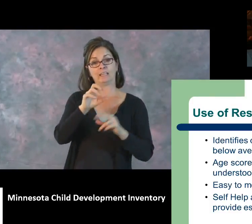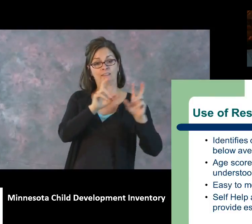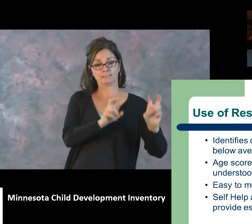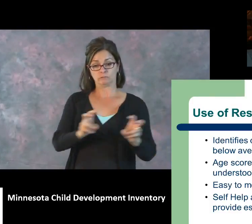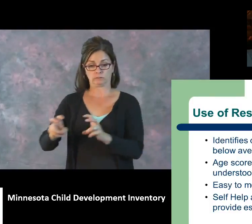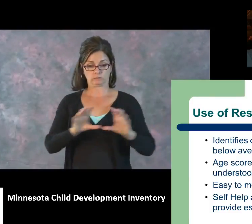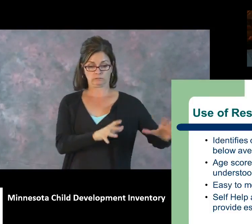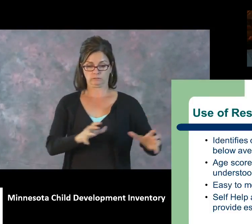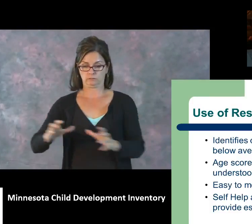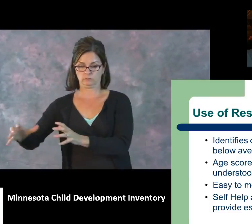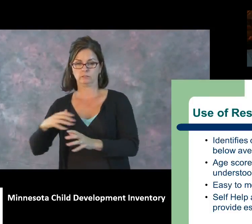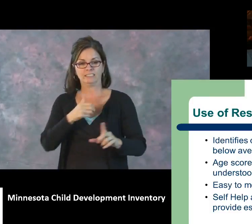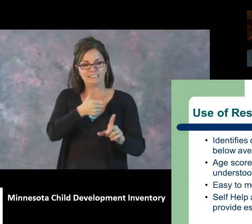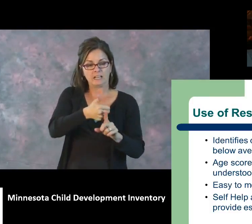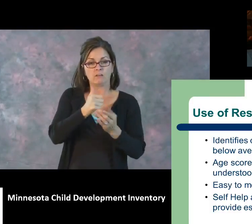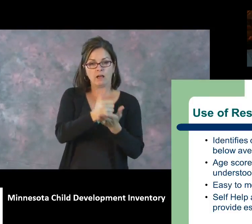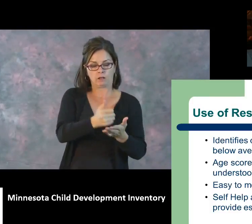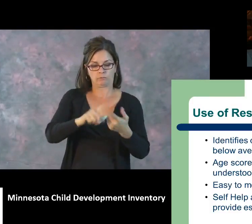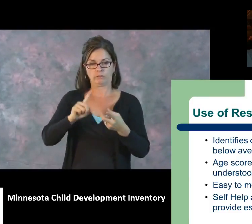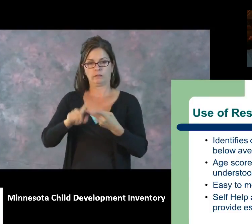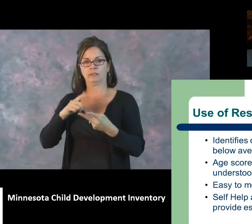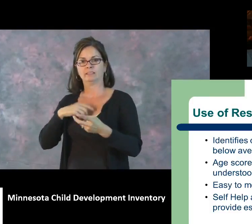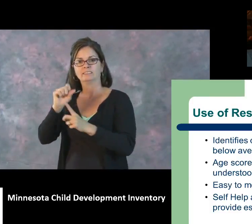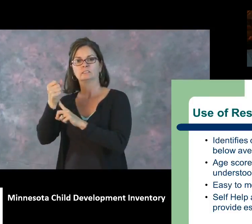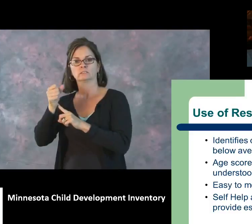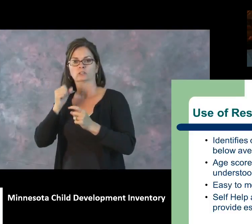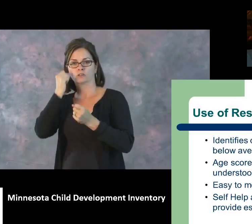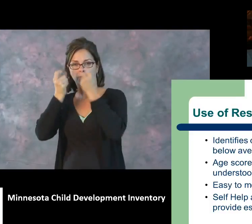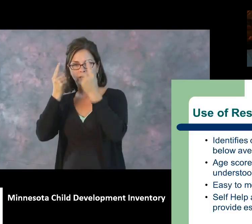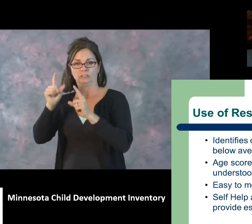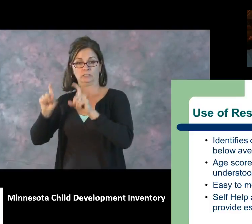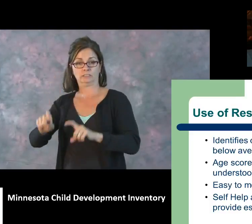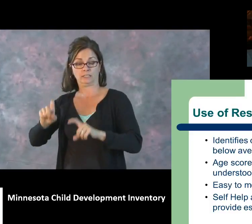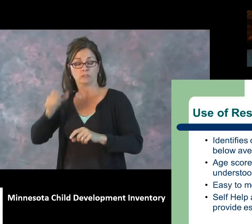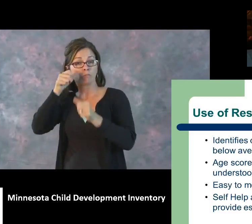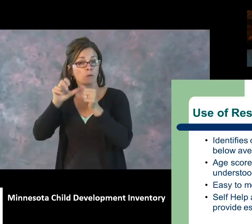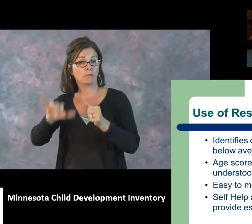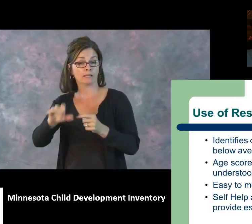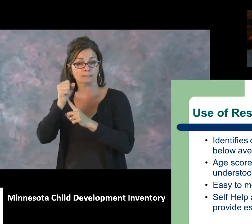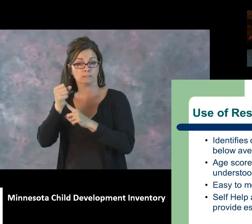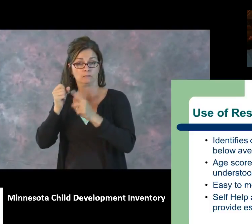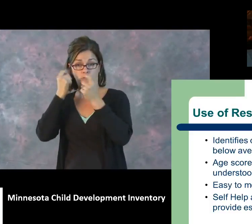and the Situation Comprehension subtests. Remember the Situation Comprehension subtest